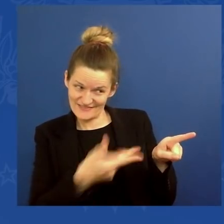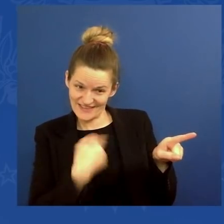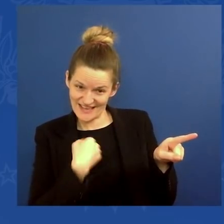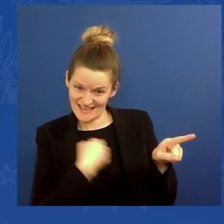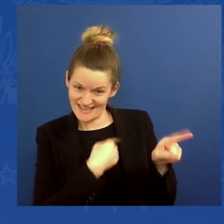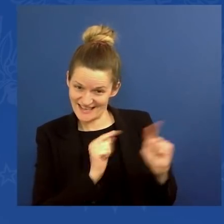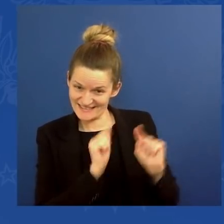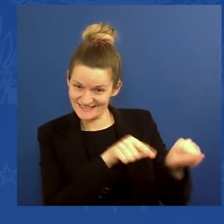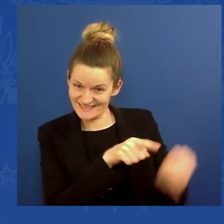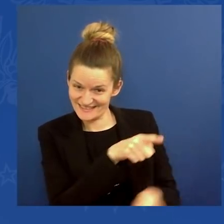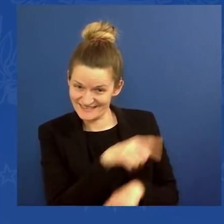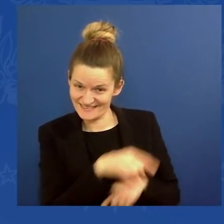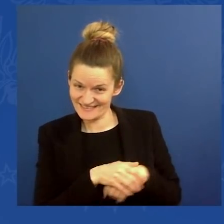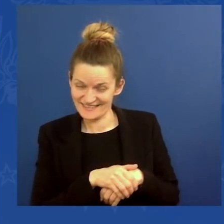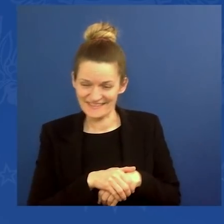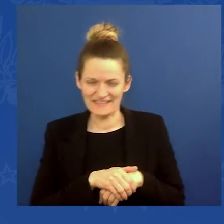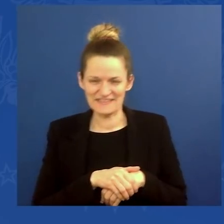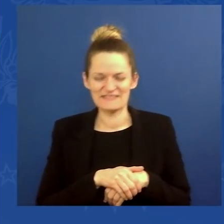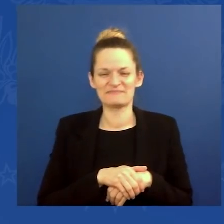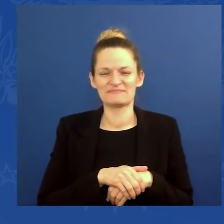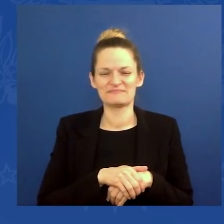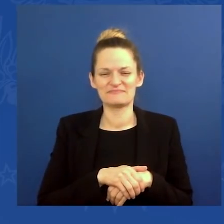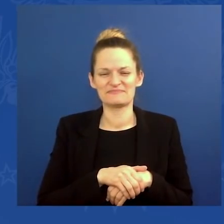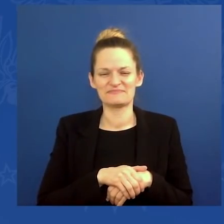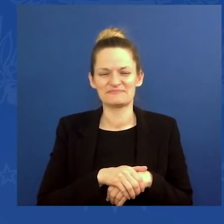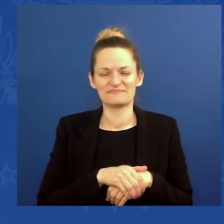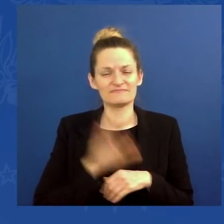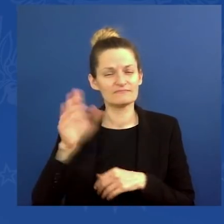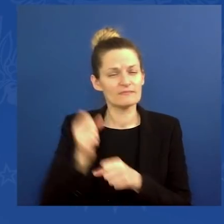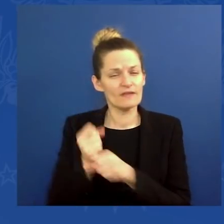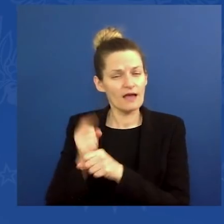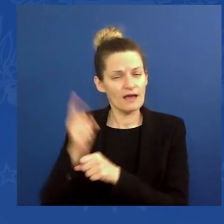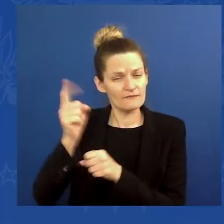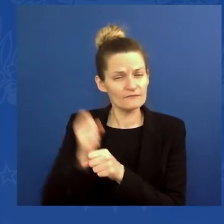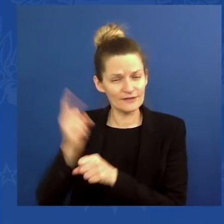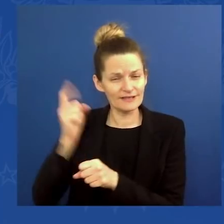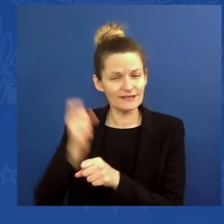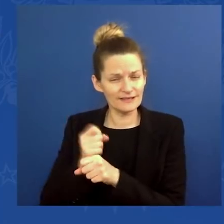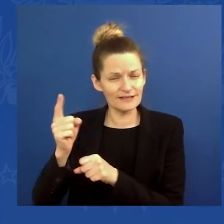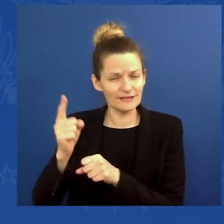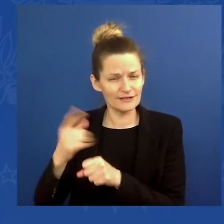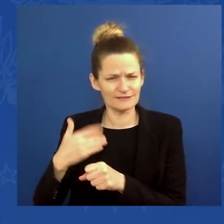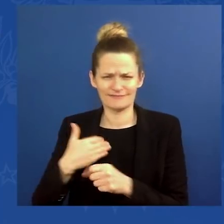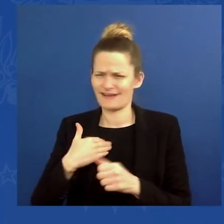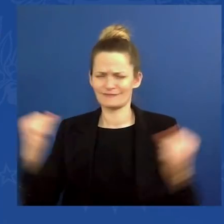The next year you were proudly joined by Taoiseach Garret Fitzgerald and each year since.